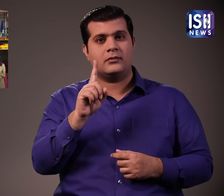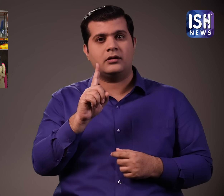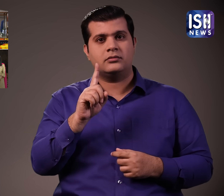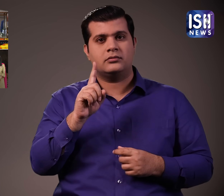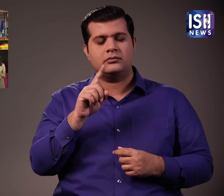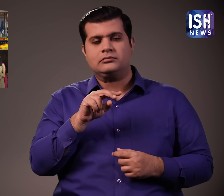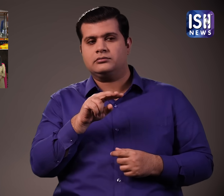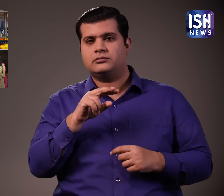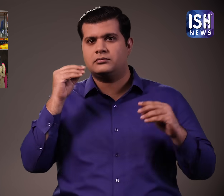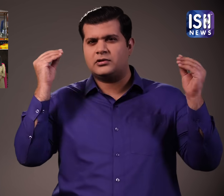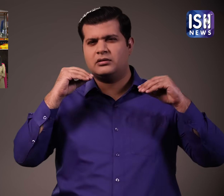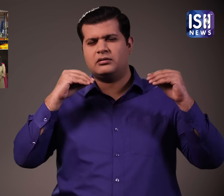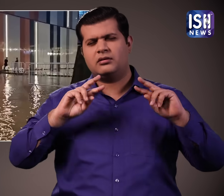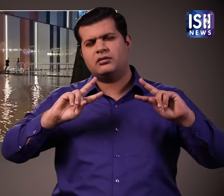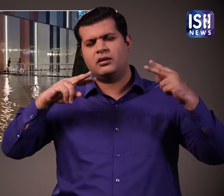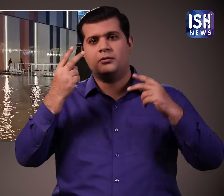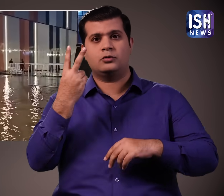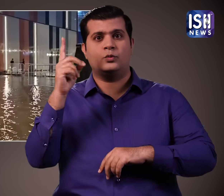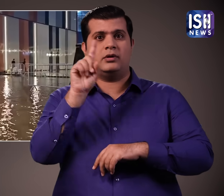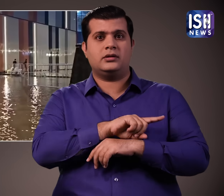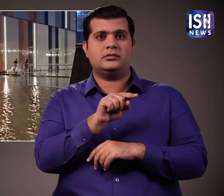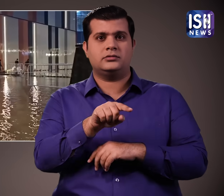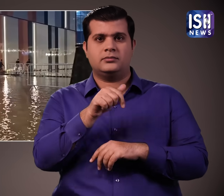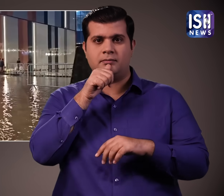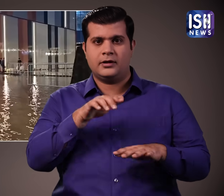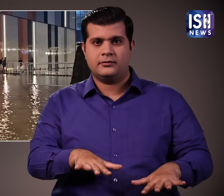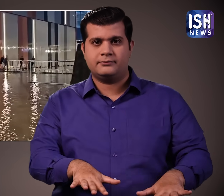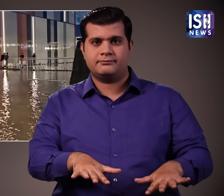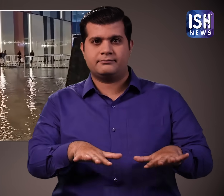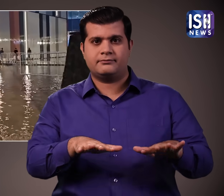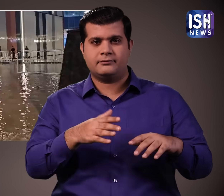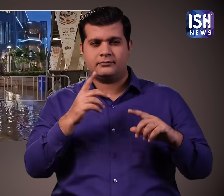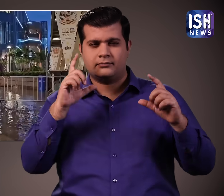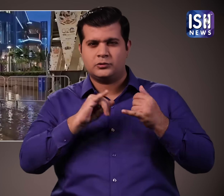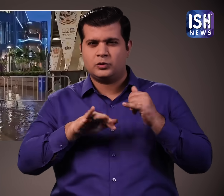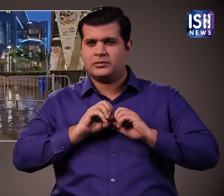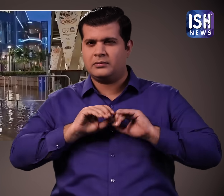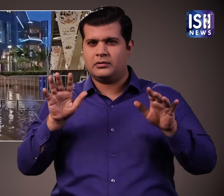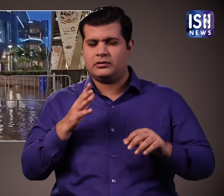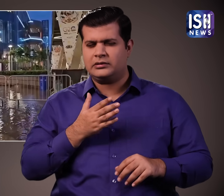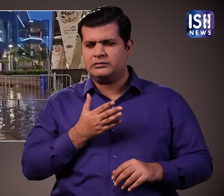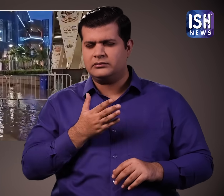However, two days of heavy rain in Delhi, flooded the Bharat Mandapam and visuals of went viral.